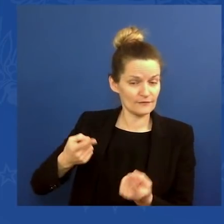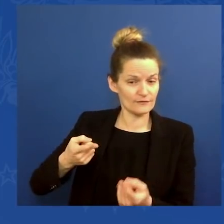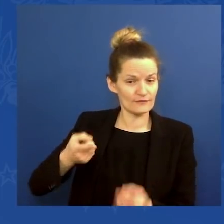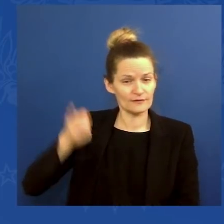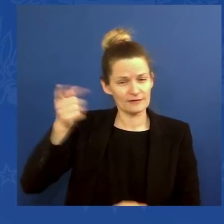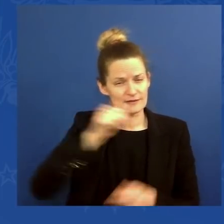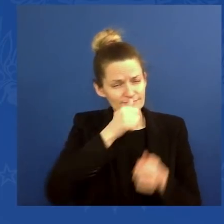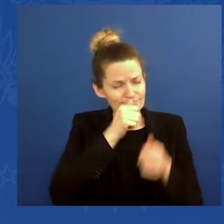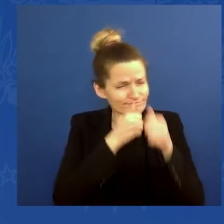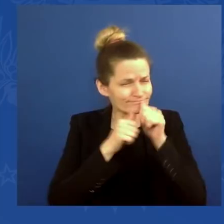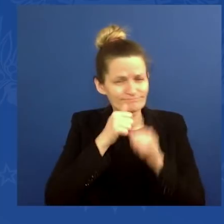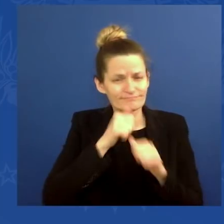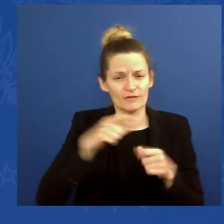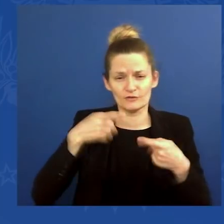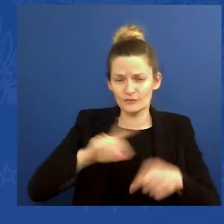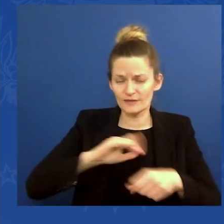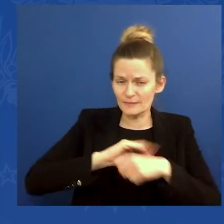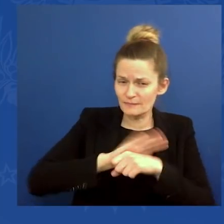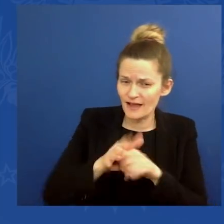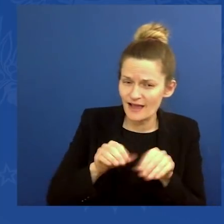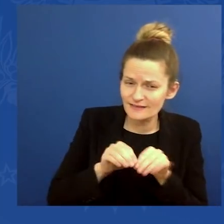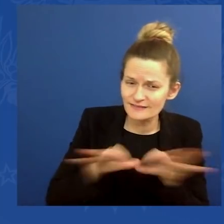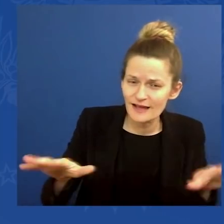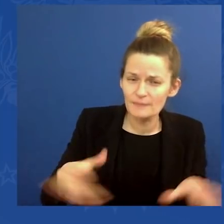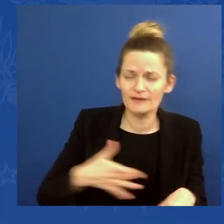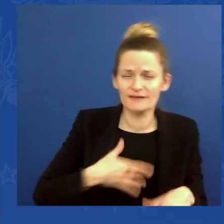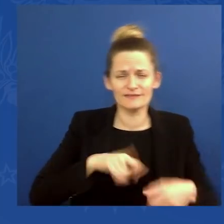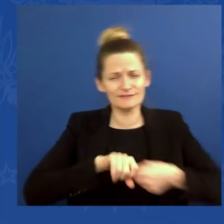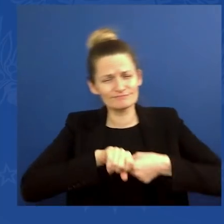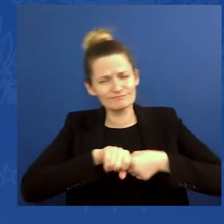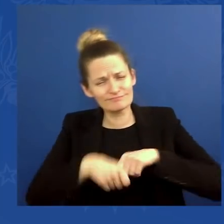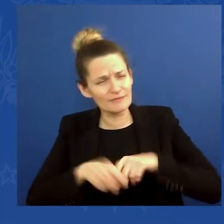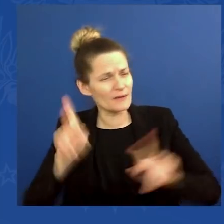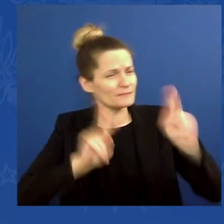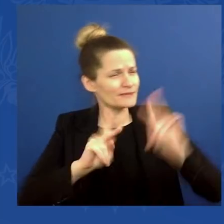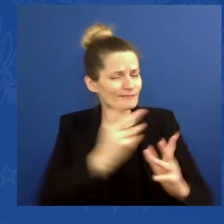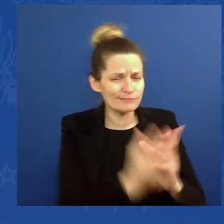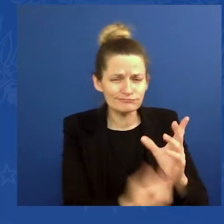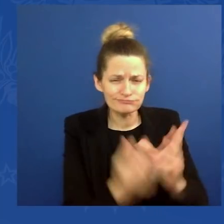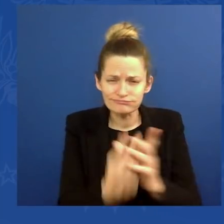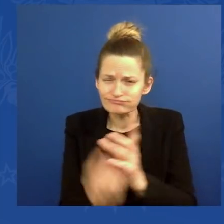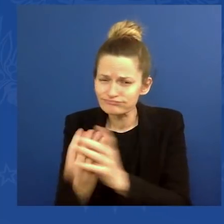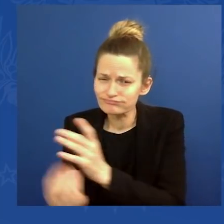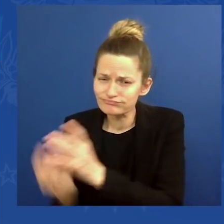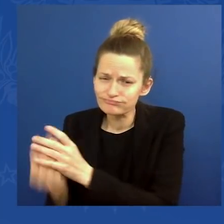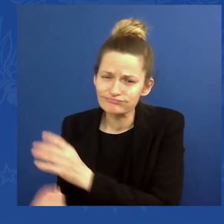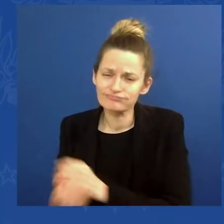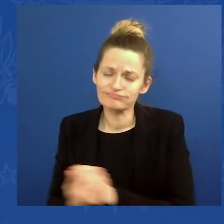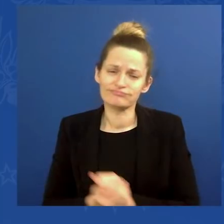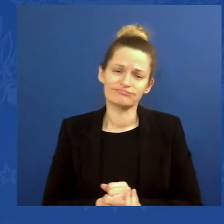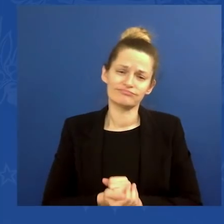pandemic together. We've grieved the loss of too many people in both our countries. And we worked to rebuild our economies